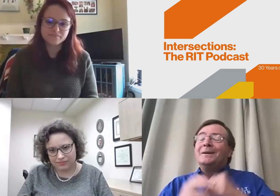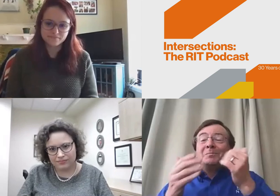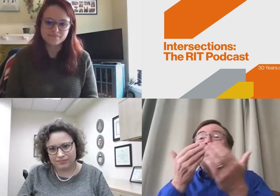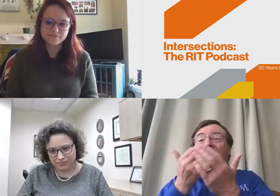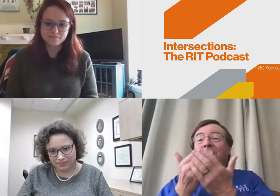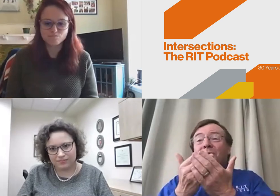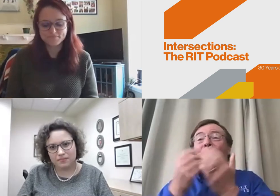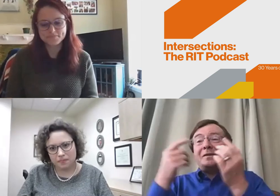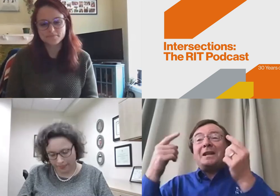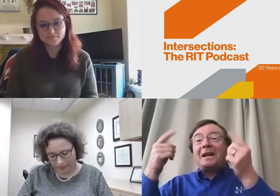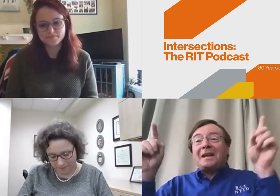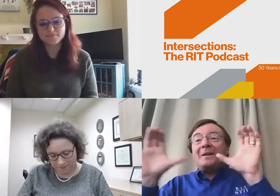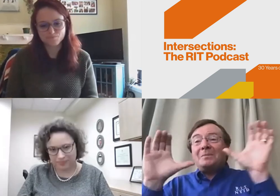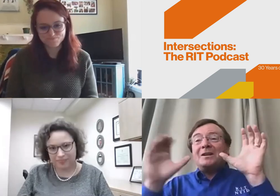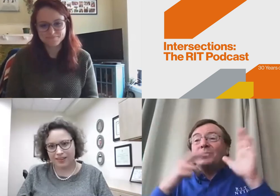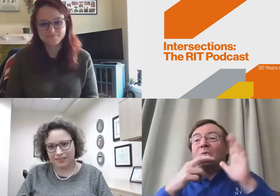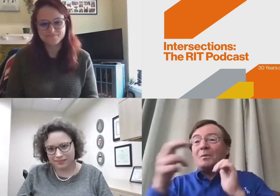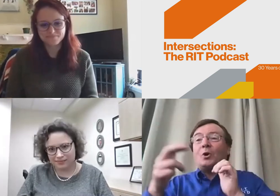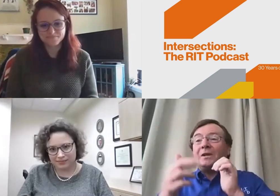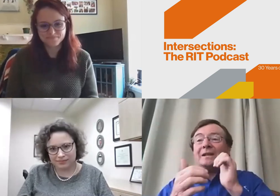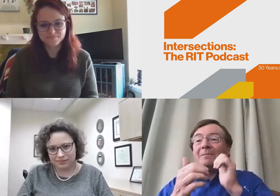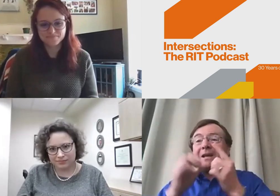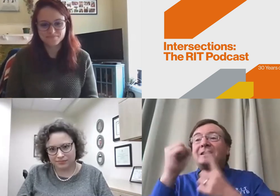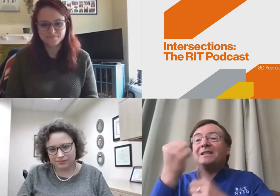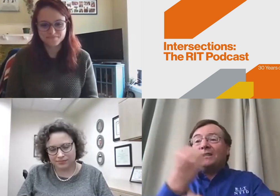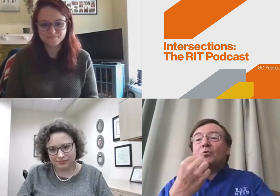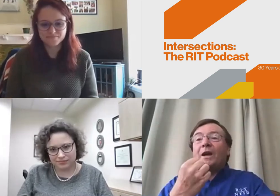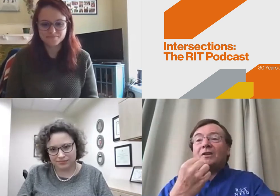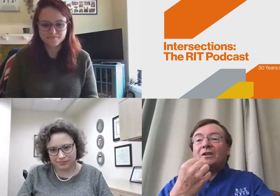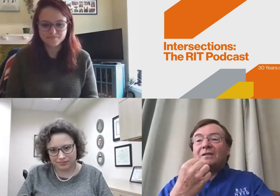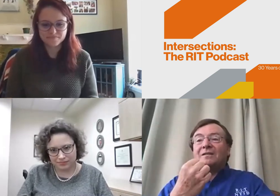But we've proven that it can be done remotely in many situations.